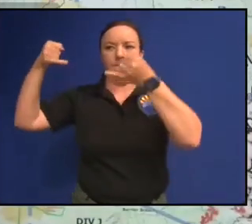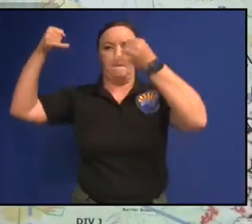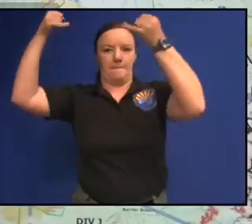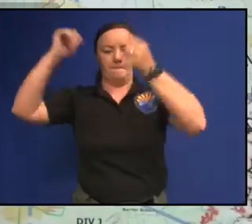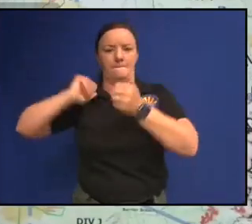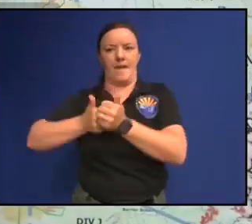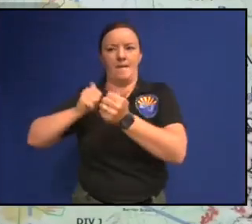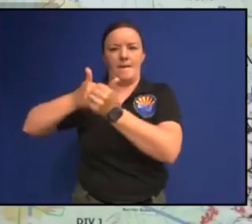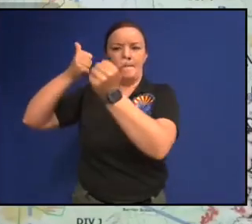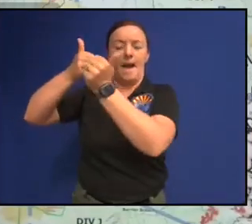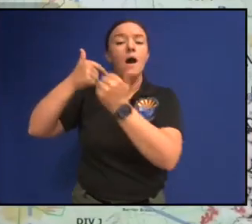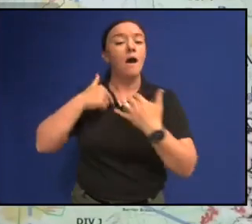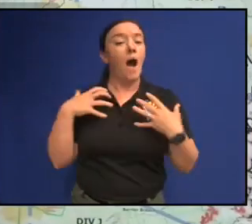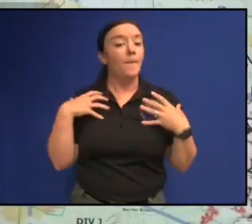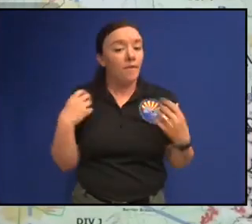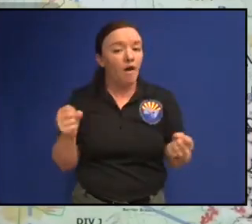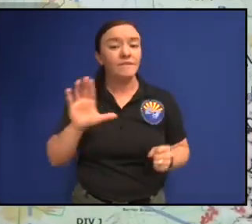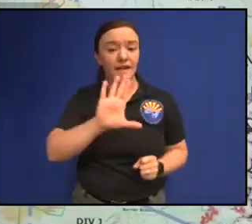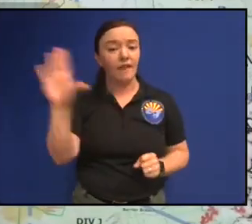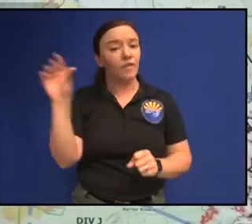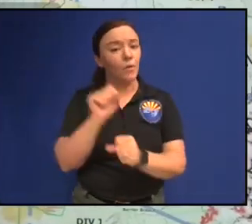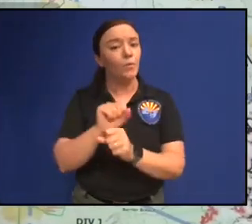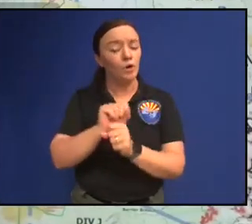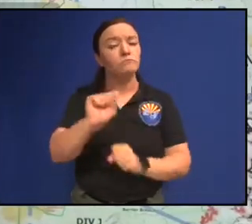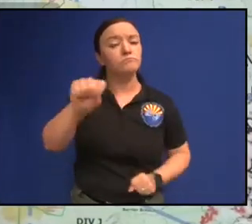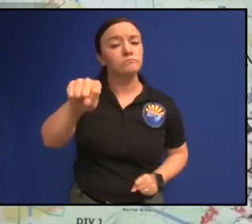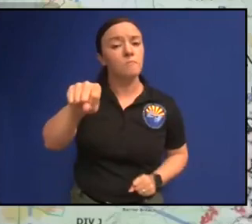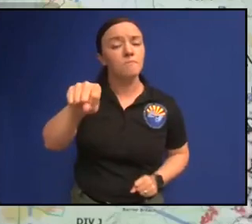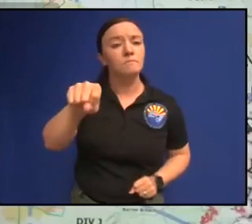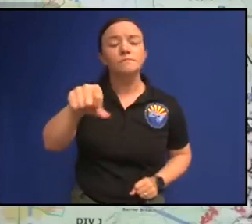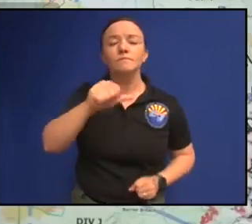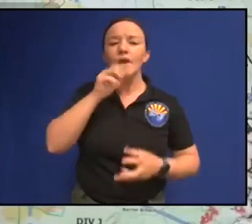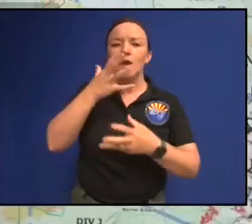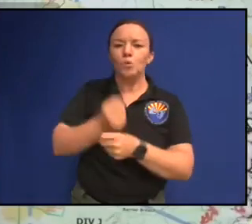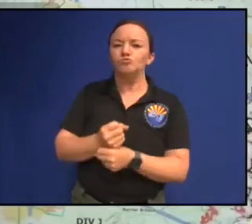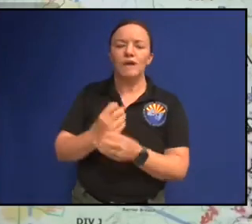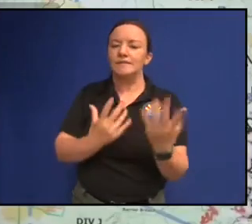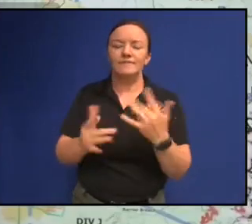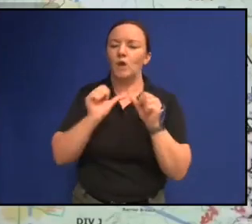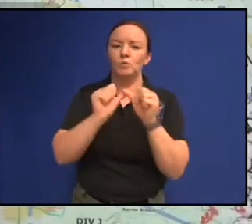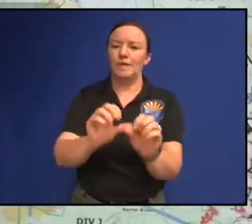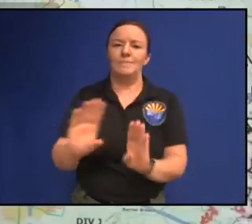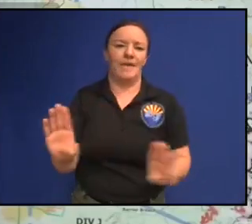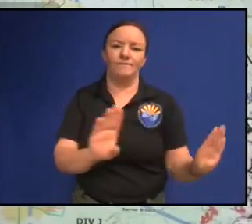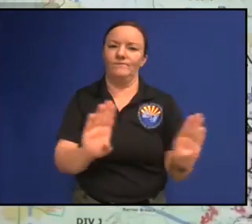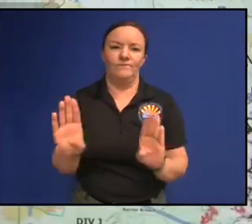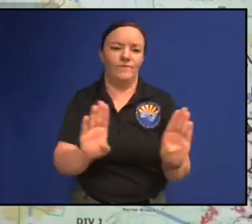HERE, I DO NOT TRUST THIS FIRE TO BEHAVE. THIS SLEEPING GIANT COULD WAKE UP SOMETIME OVER THE